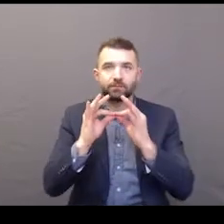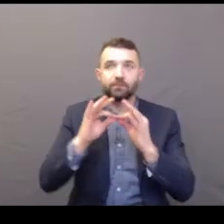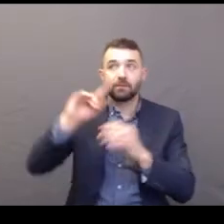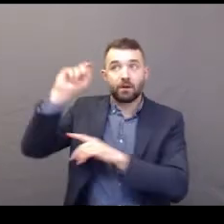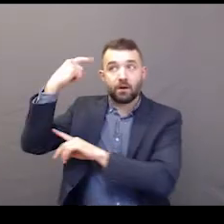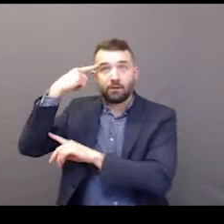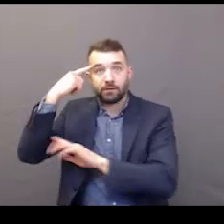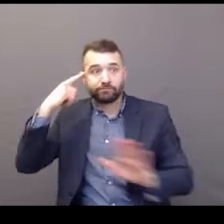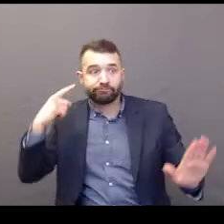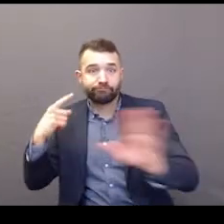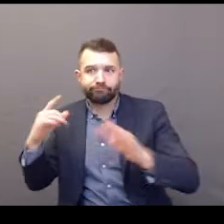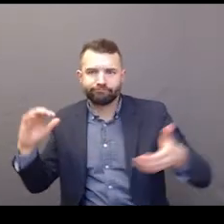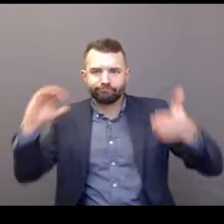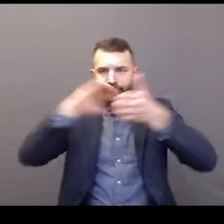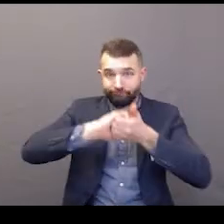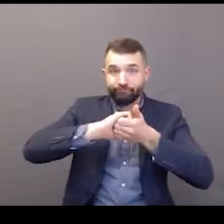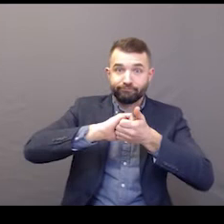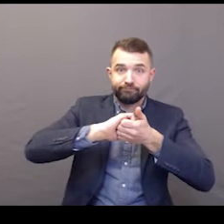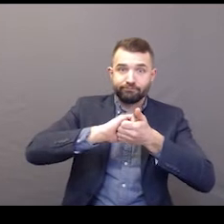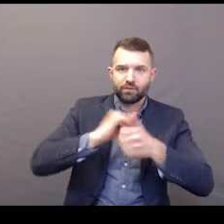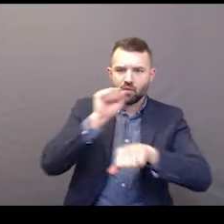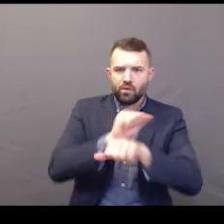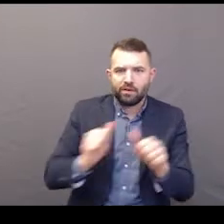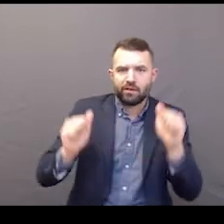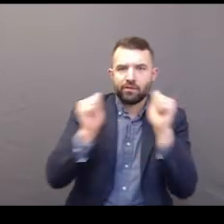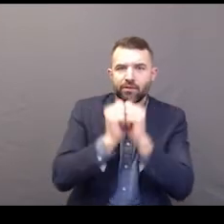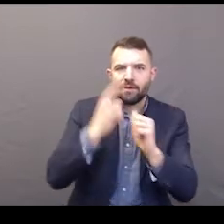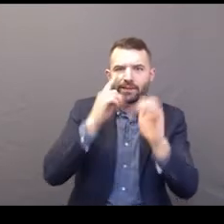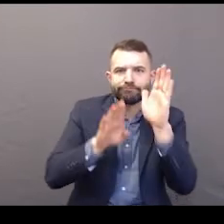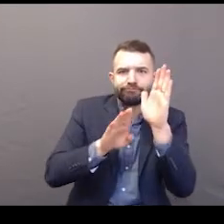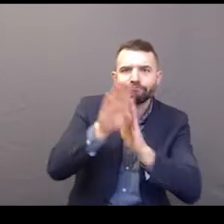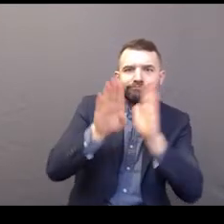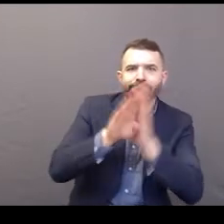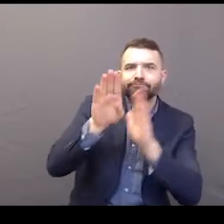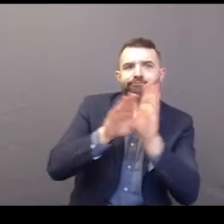we move forward in developing the usual and accustomed land of many tribes in the